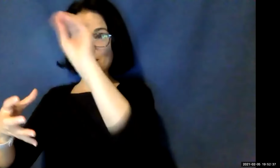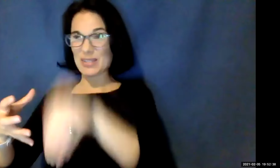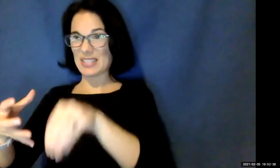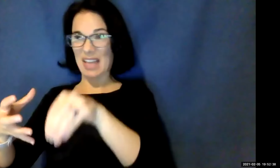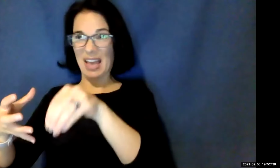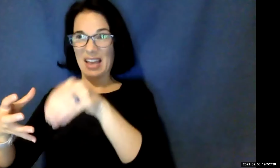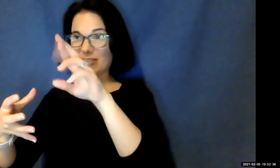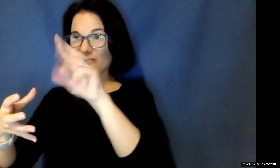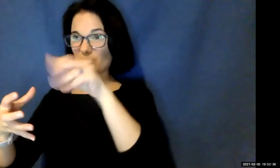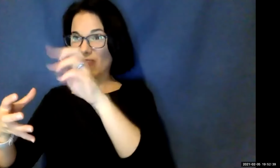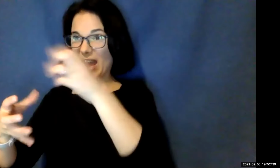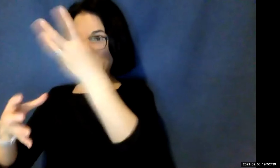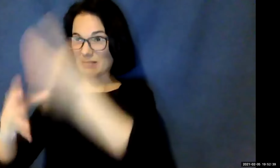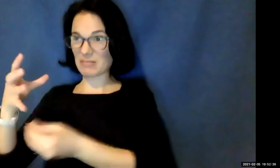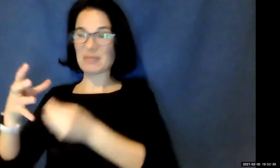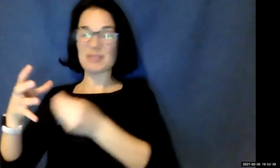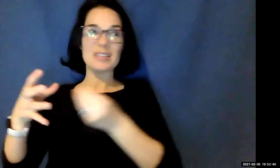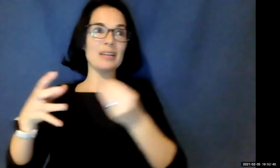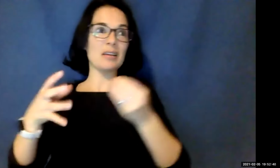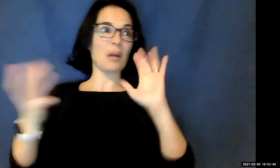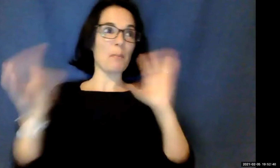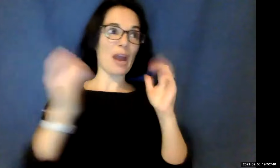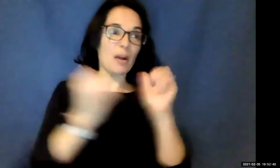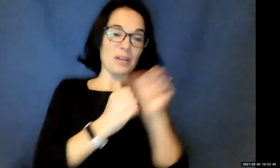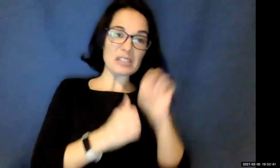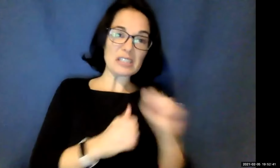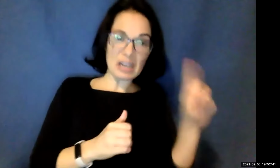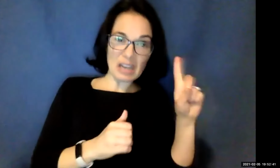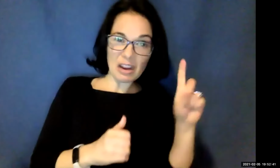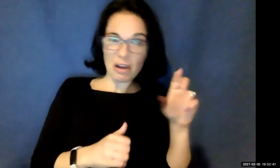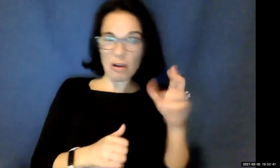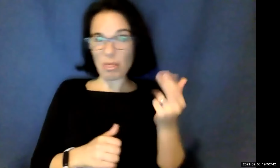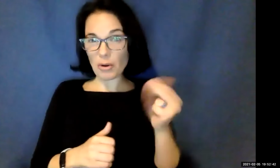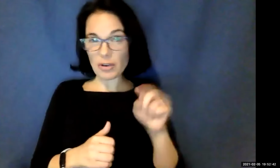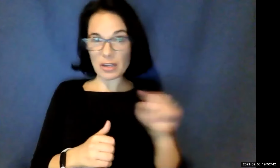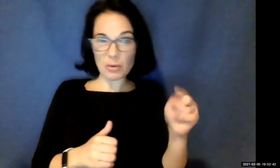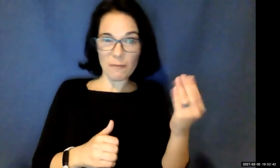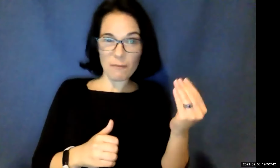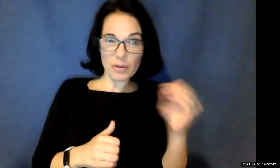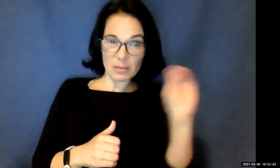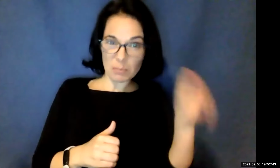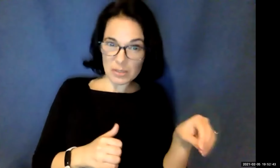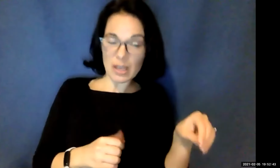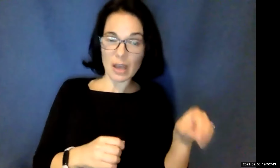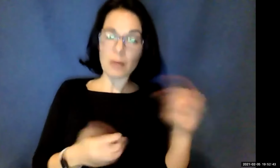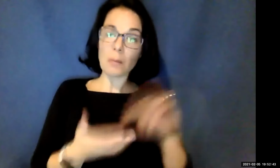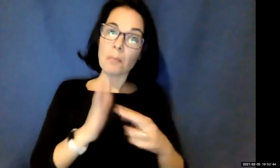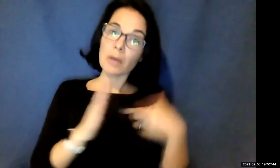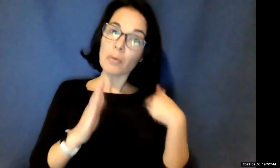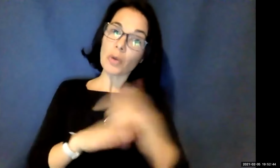So we’re definitely doing better than the country as a whole, but there’s still a lot of room for improvement.